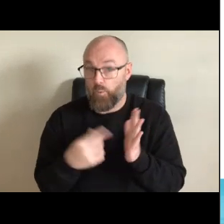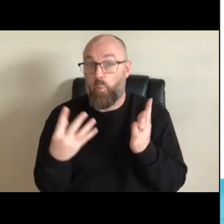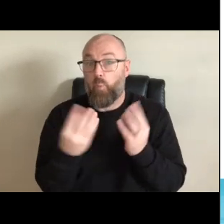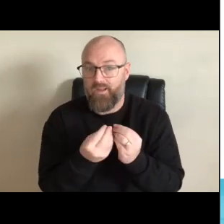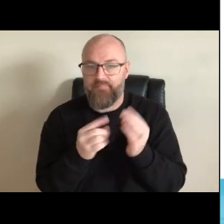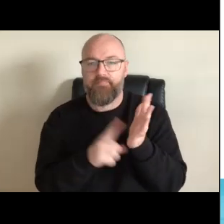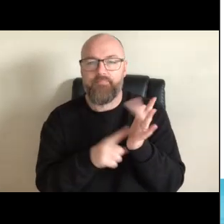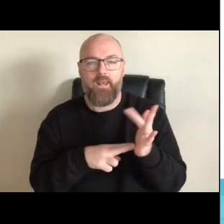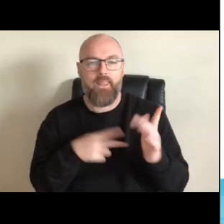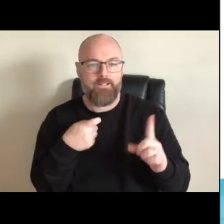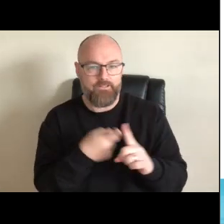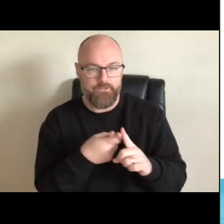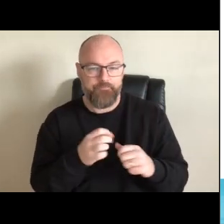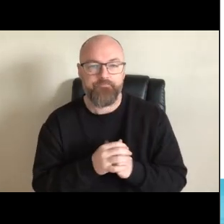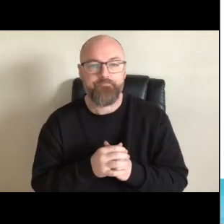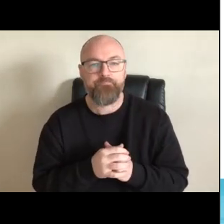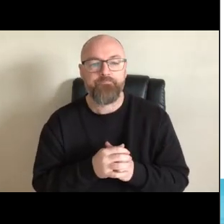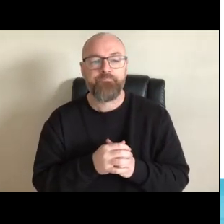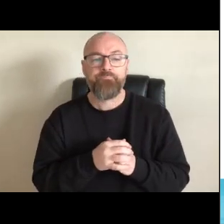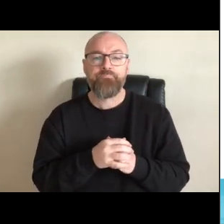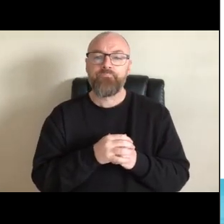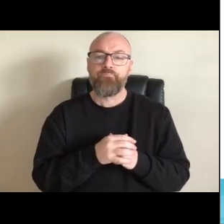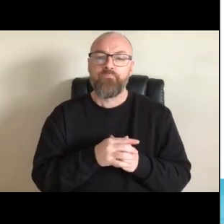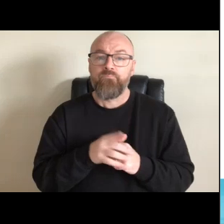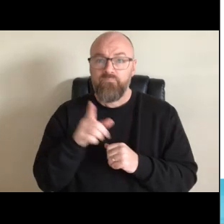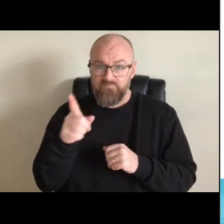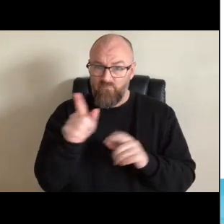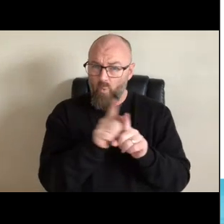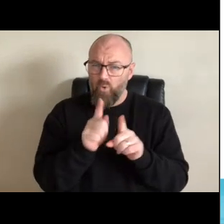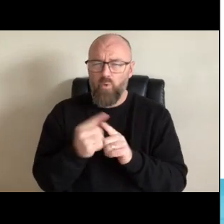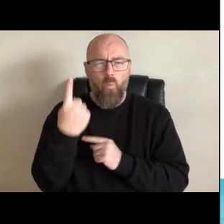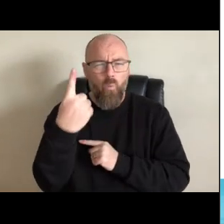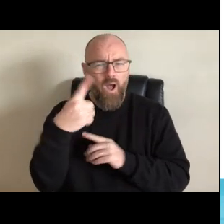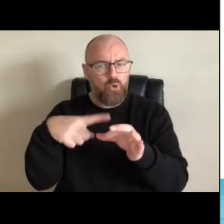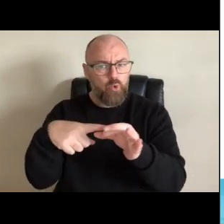say while we're on this slide there was a question that was sent in um during the course of the